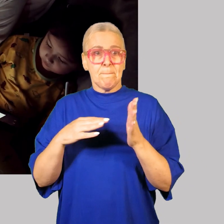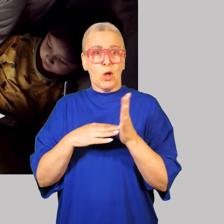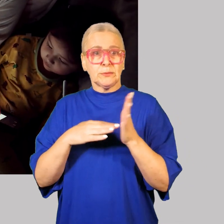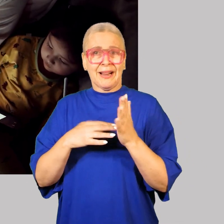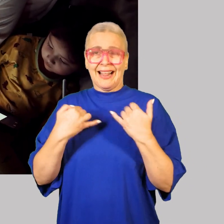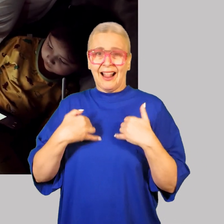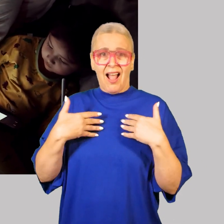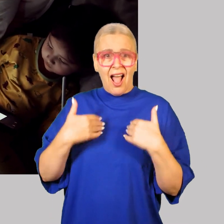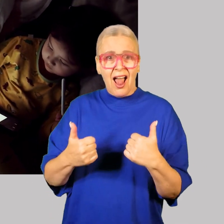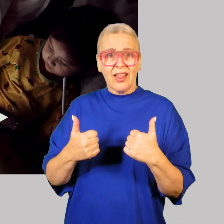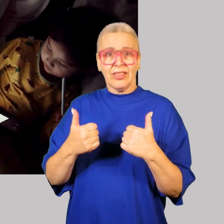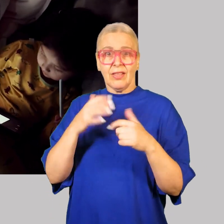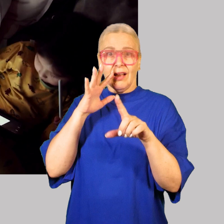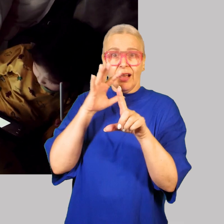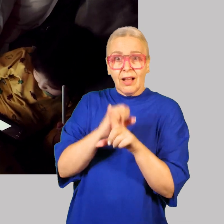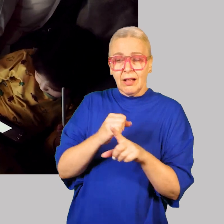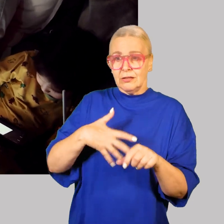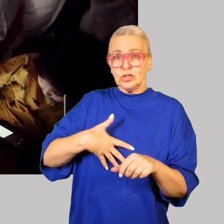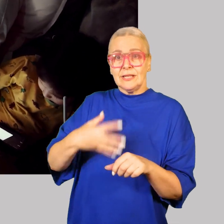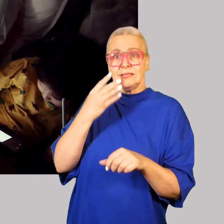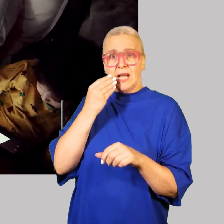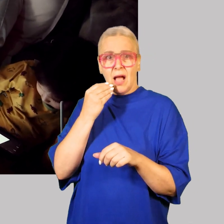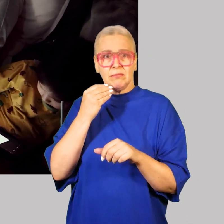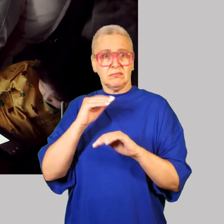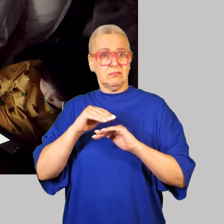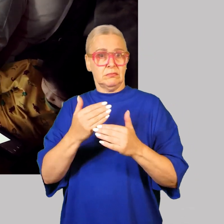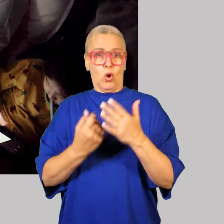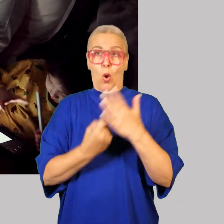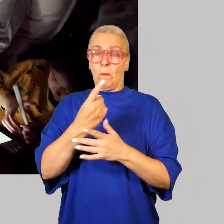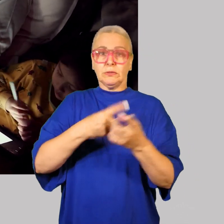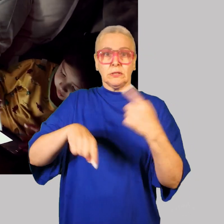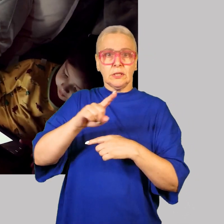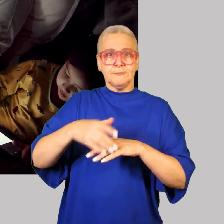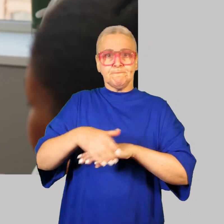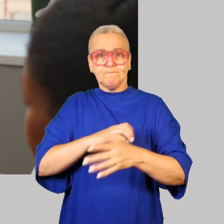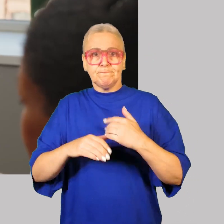metabolic ill health, and the detection of gestational diabetes provides an